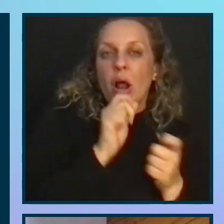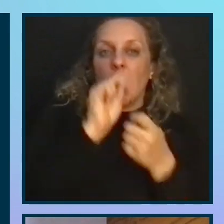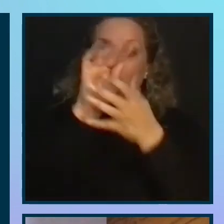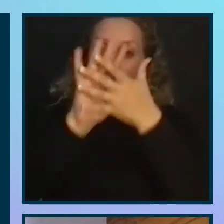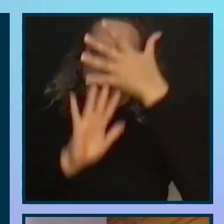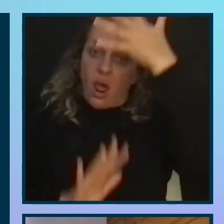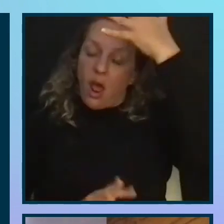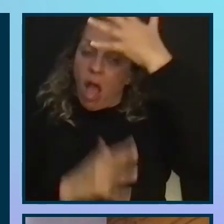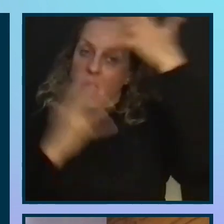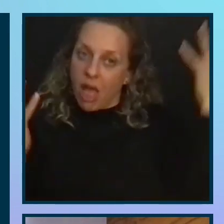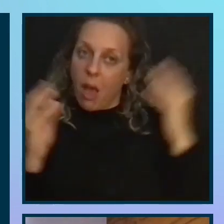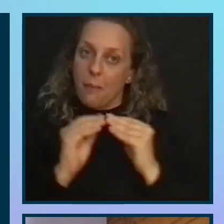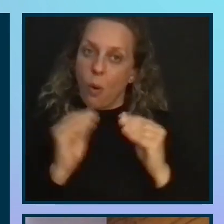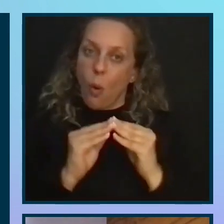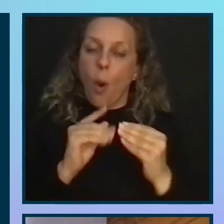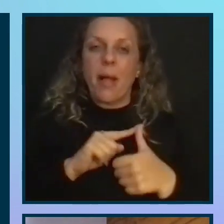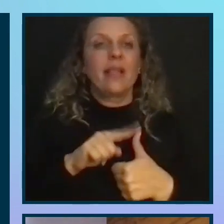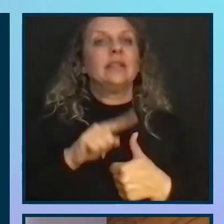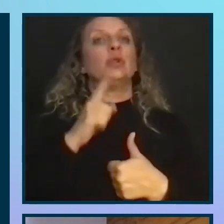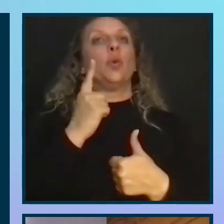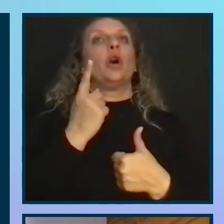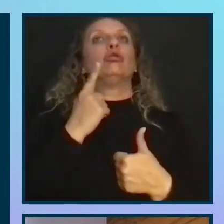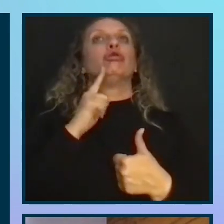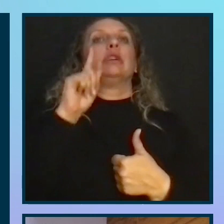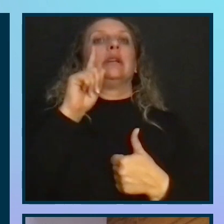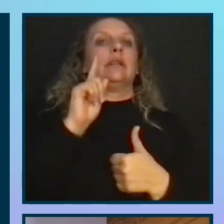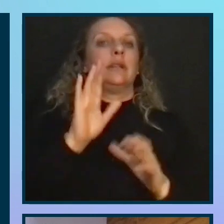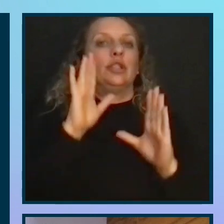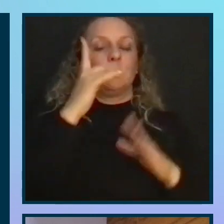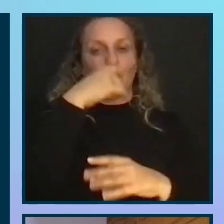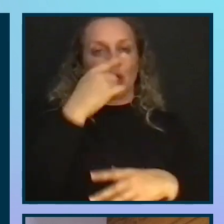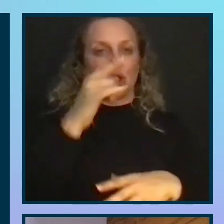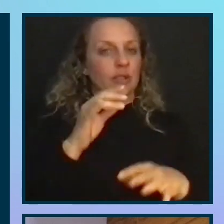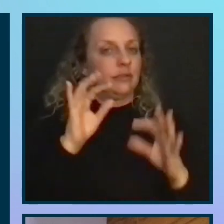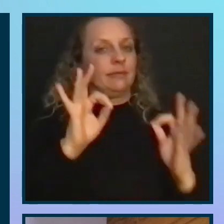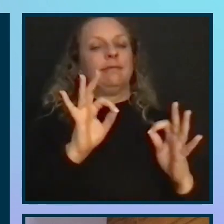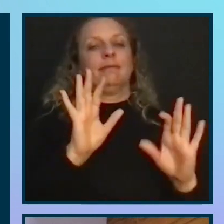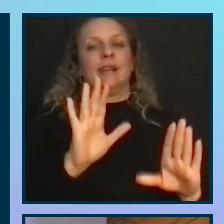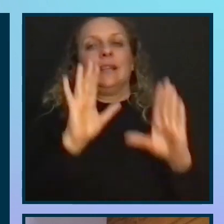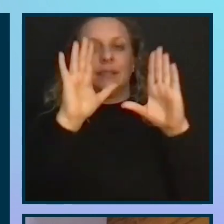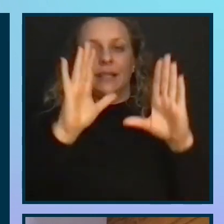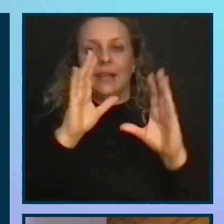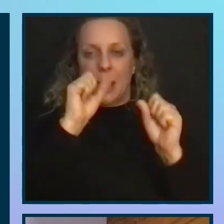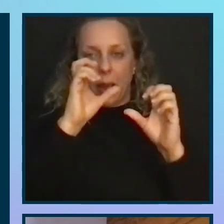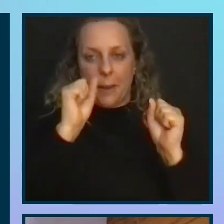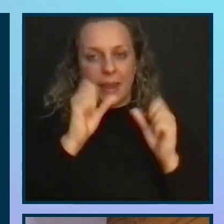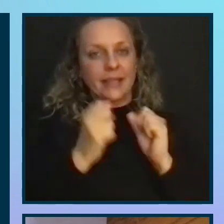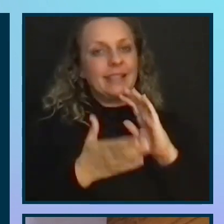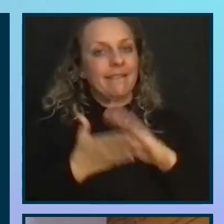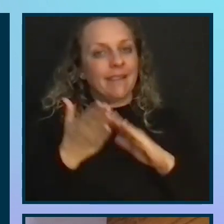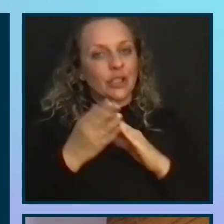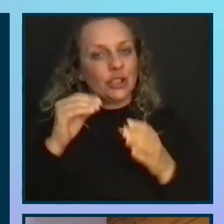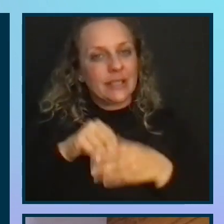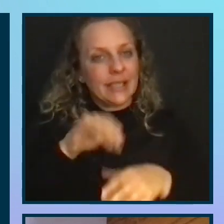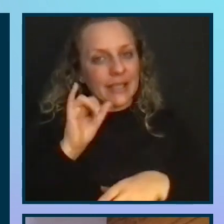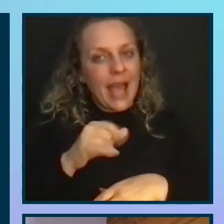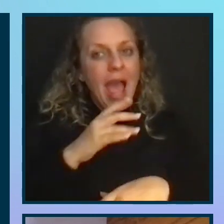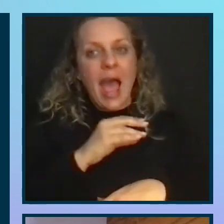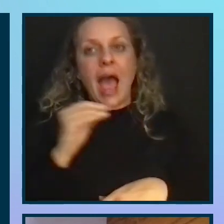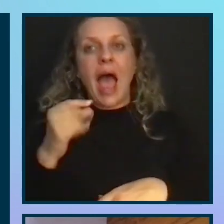but it is a great achievement and it looks fantastic. There's some fantastic, amazing and functionality in there and it is accessible.